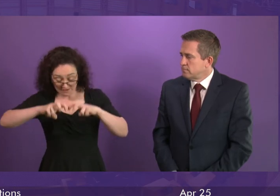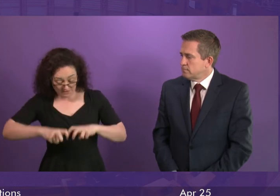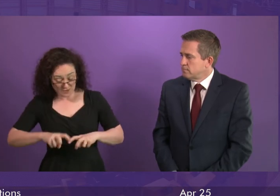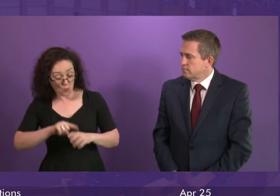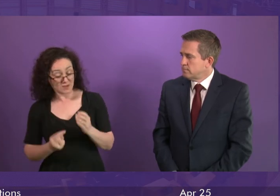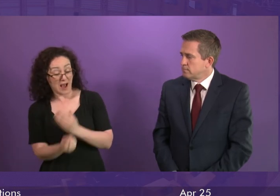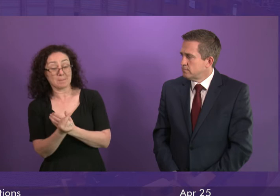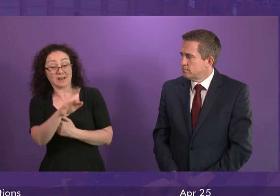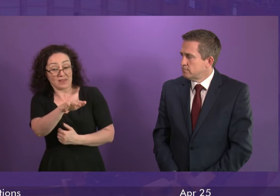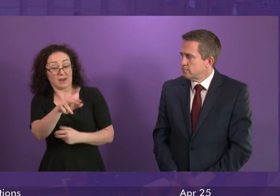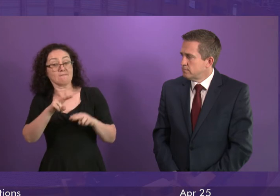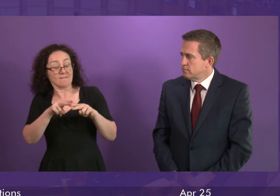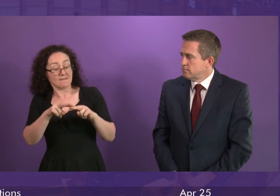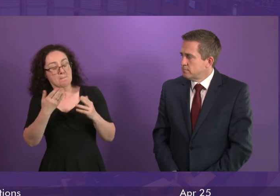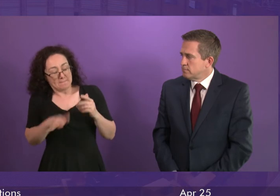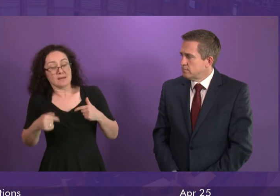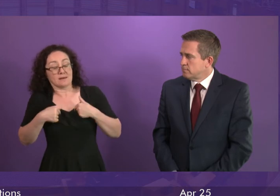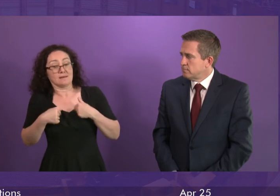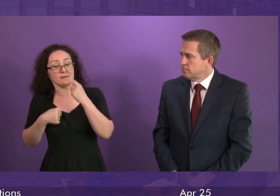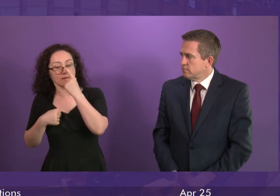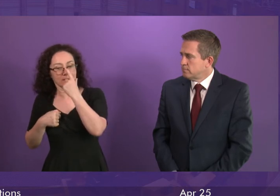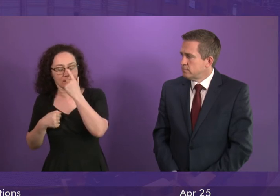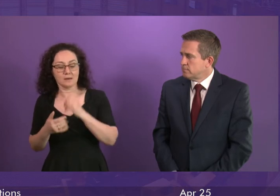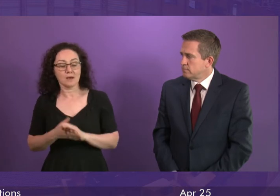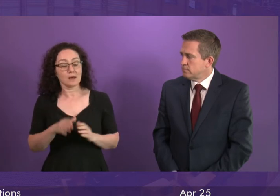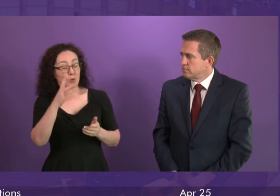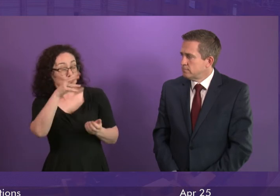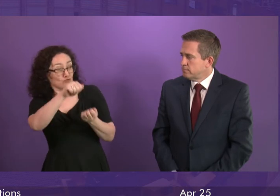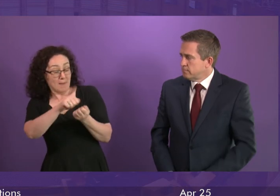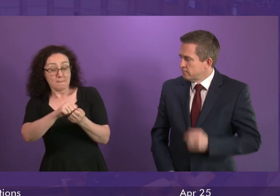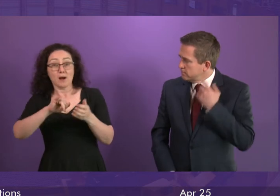at its disposal—which, of course, it exercises independently from the Government. I am, however,